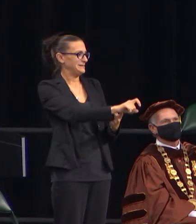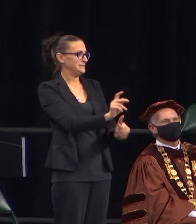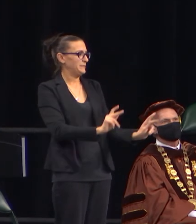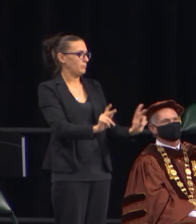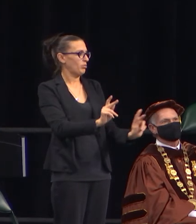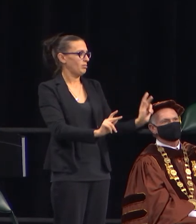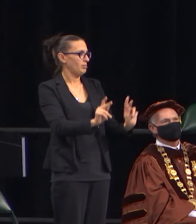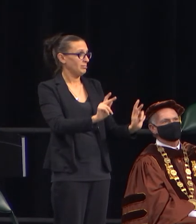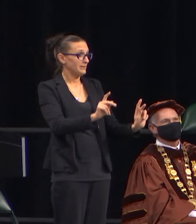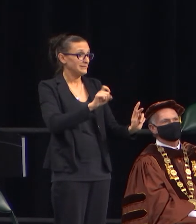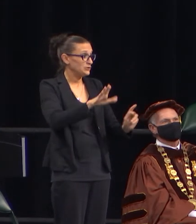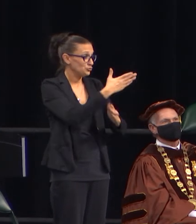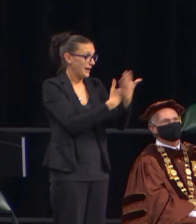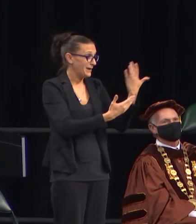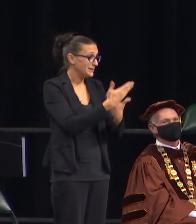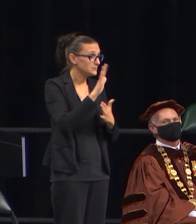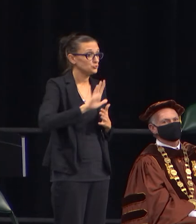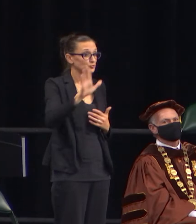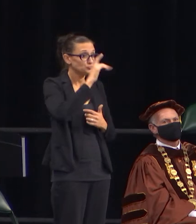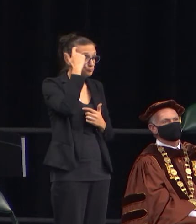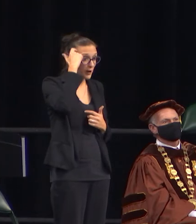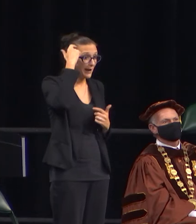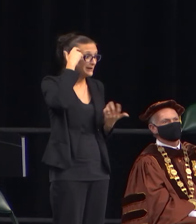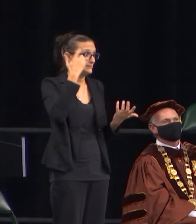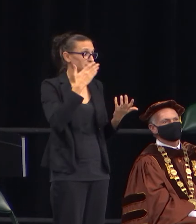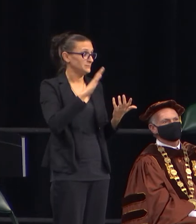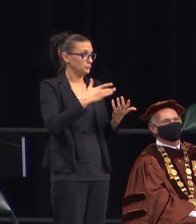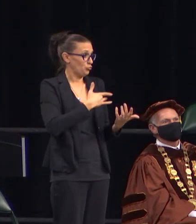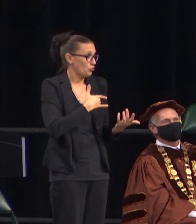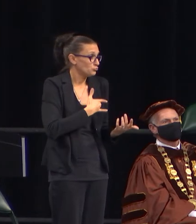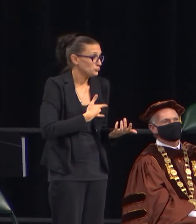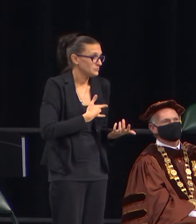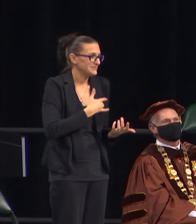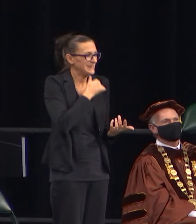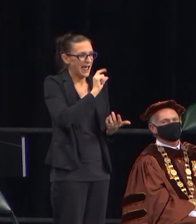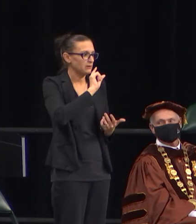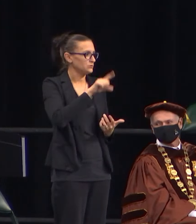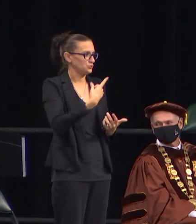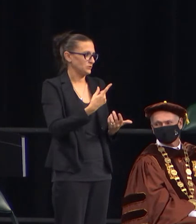They need your hands, your brains, your heart, not just your wallet.